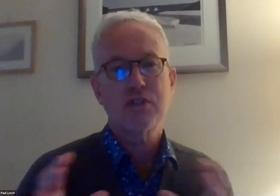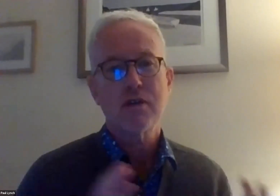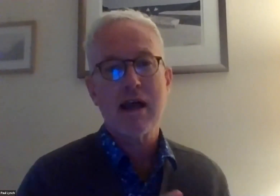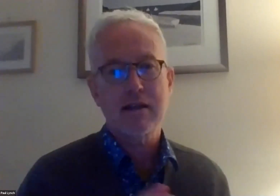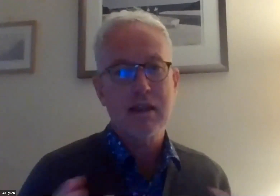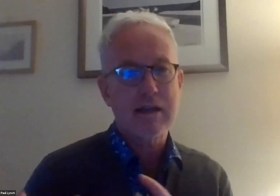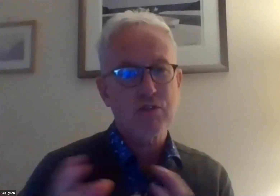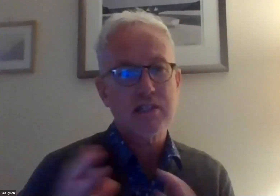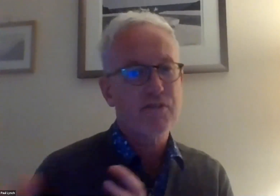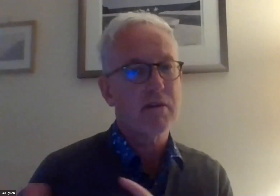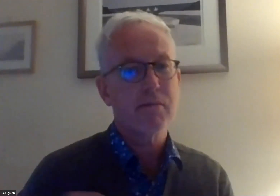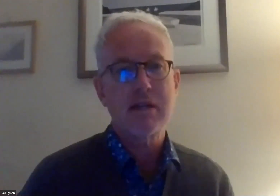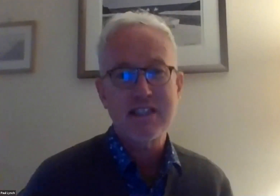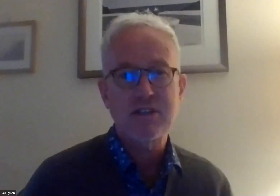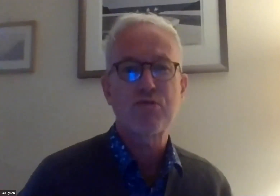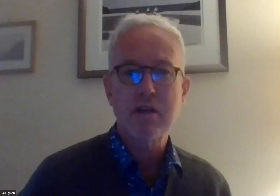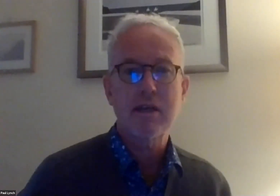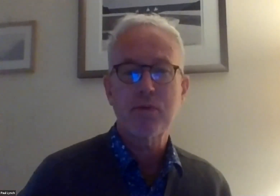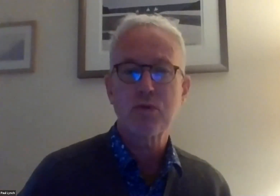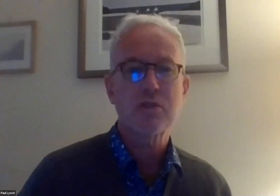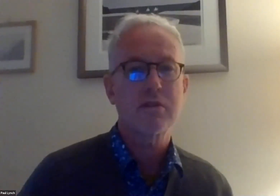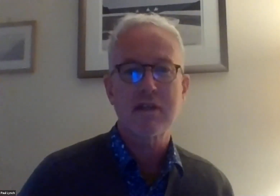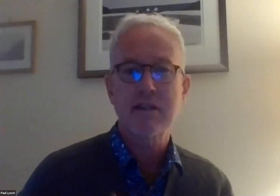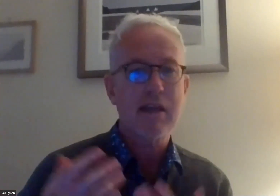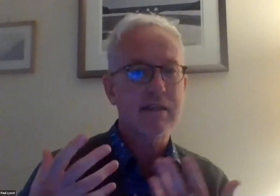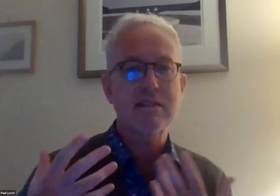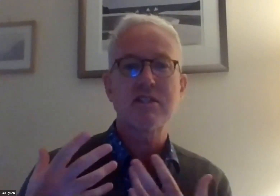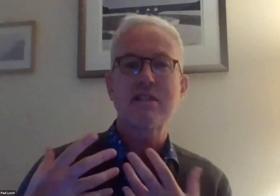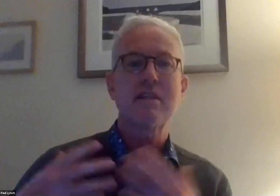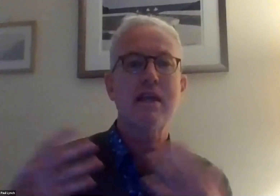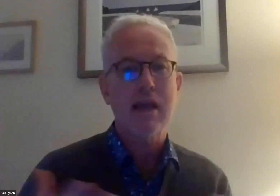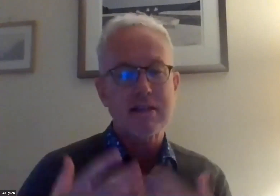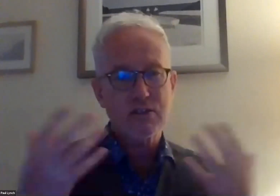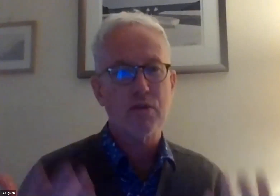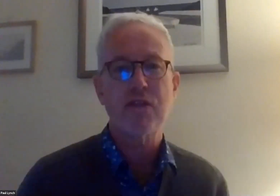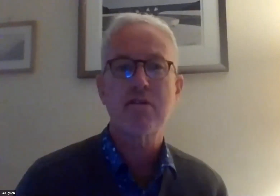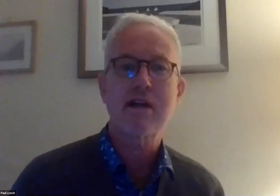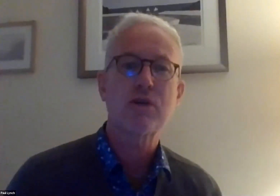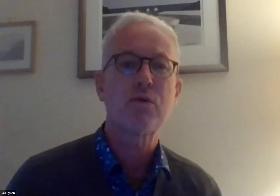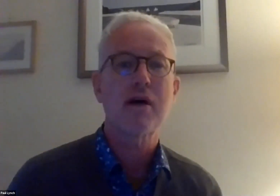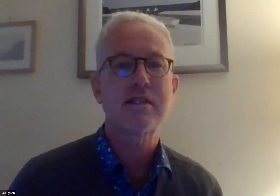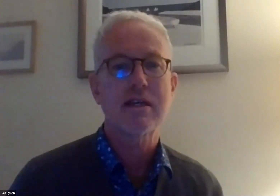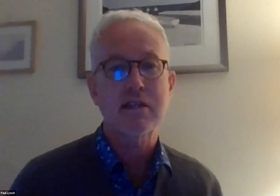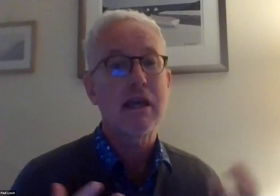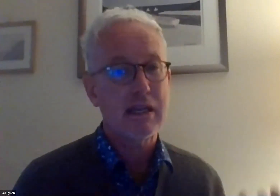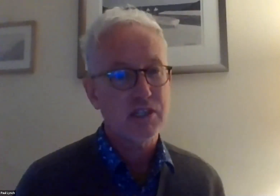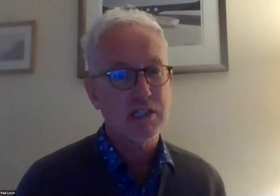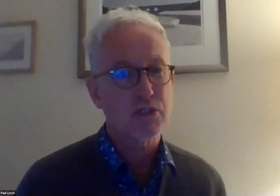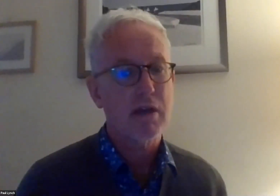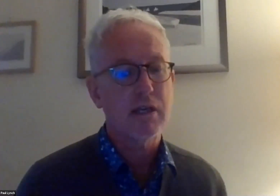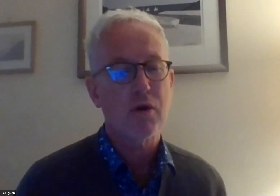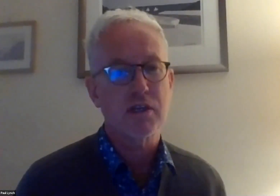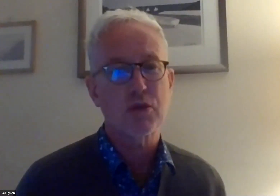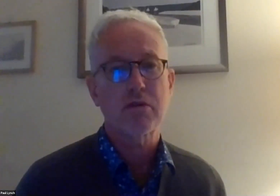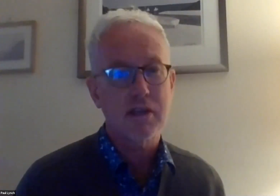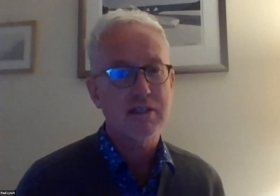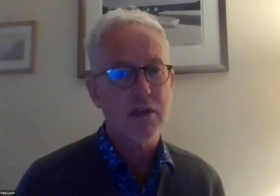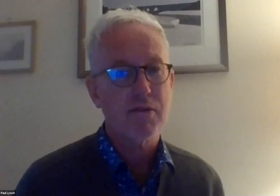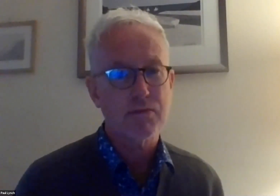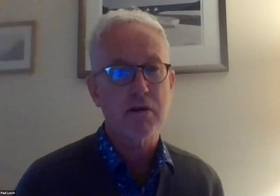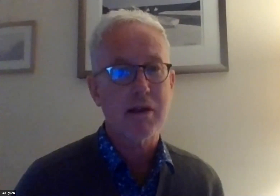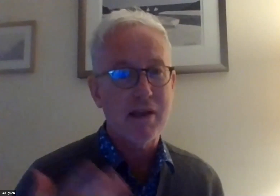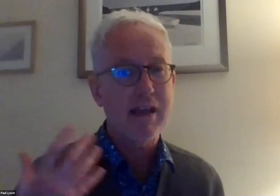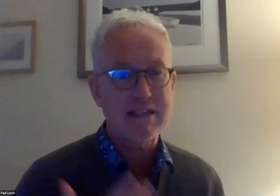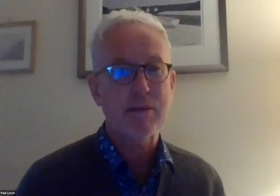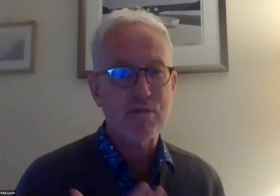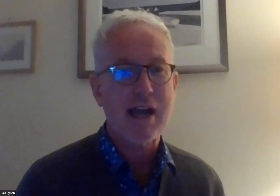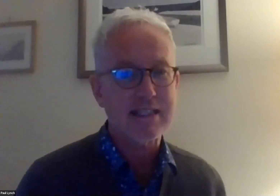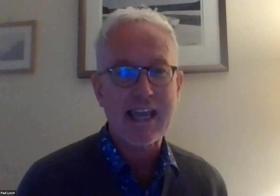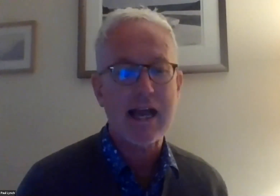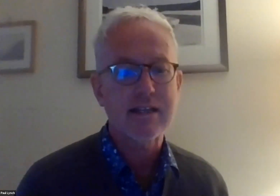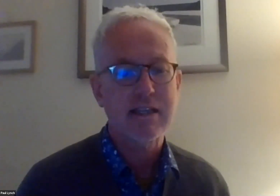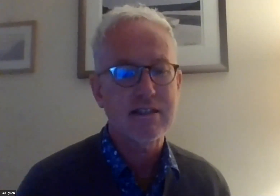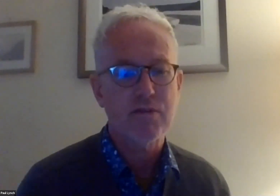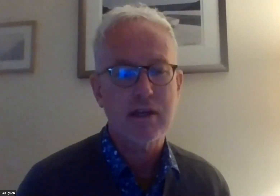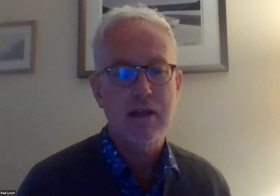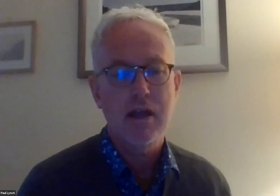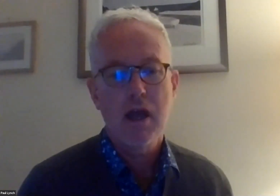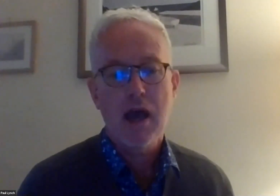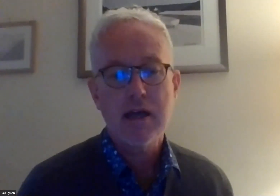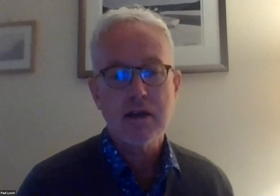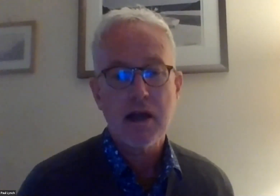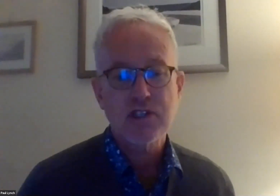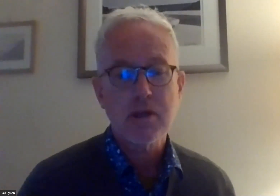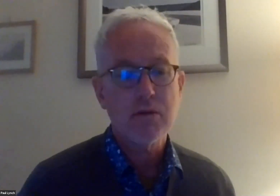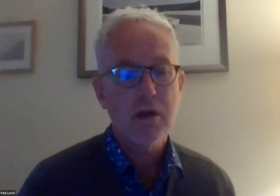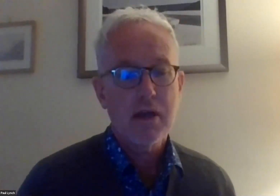Paul Lynch: And so that that transfer ability is really important, and that it doesn't just stay as a sort of theoretical ideas in a teacher training college or an in service program it's the practicalities of it and so.